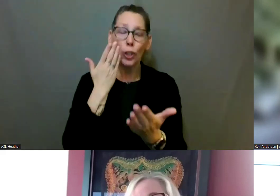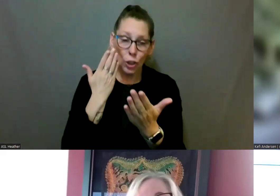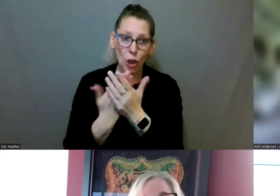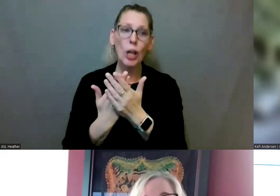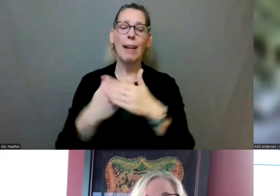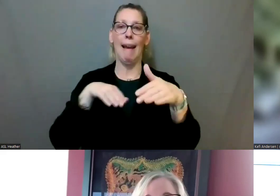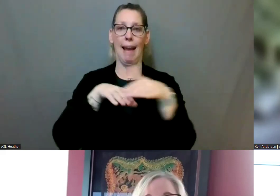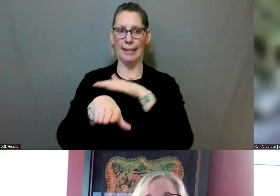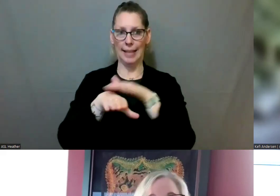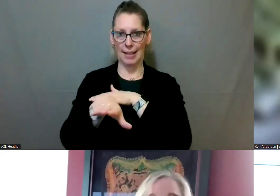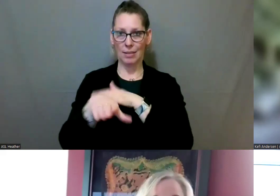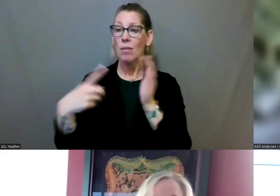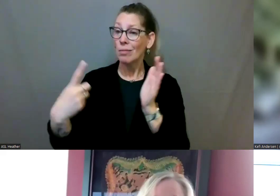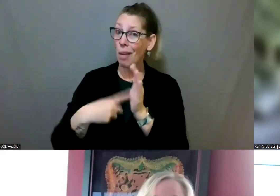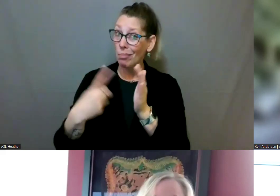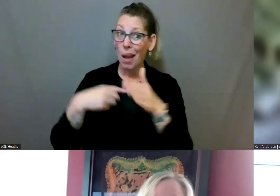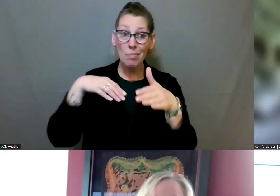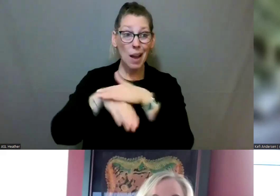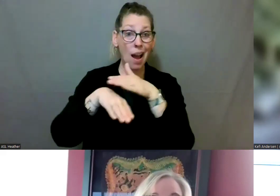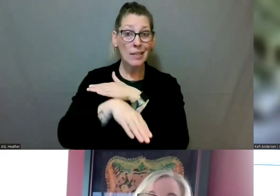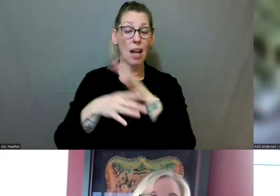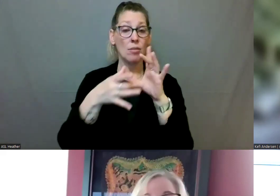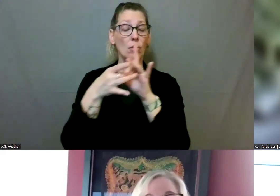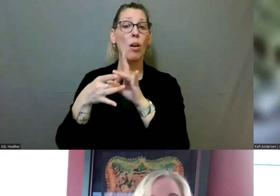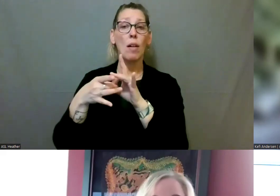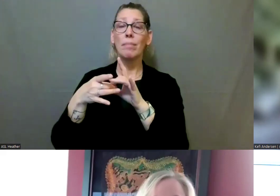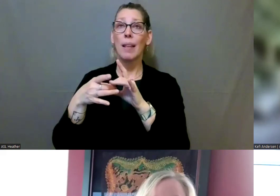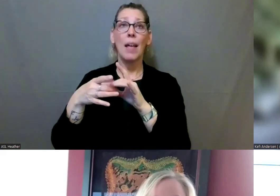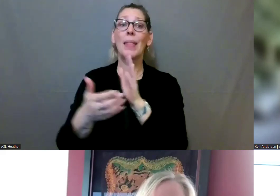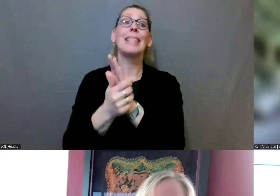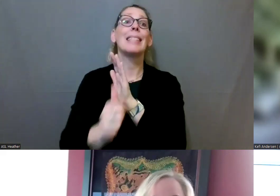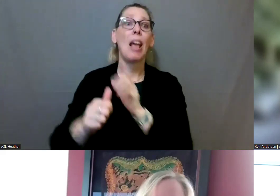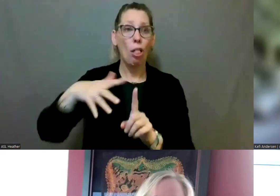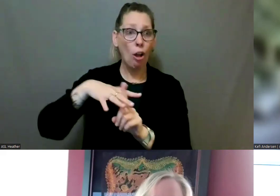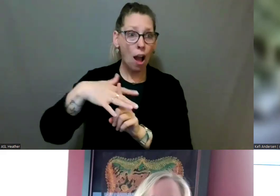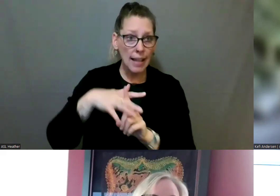Sometimes the access is around the skill content or I don't know, how to do school skills,